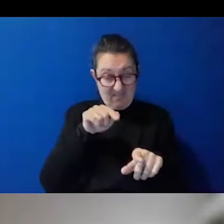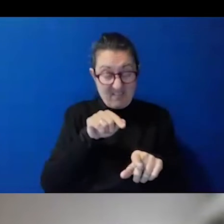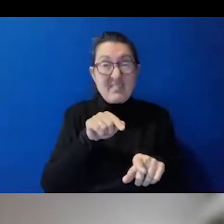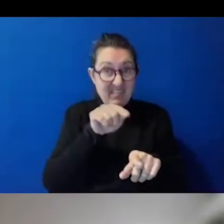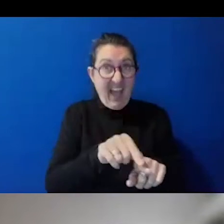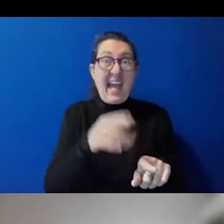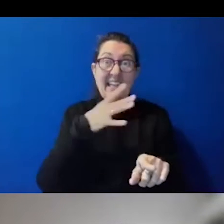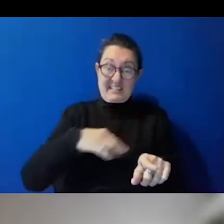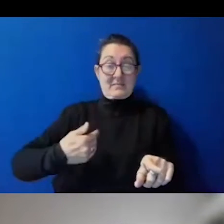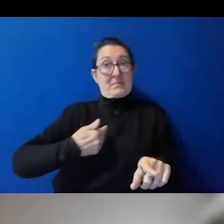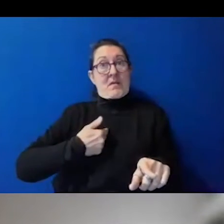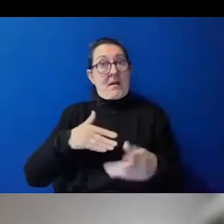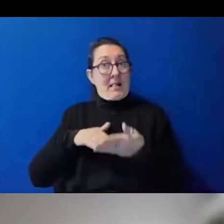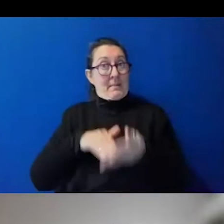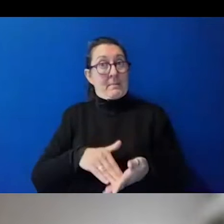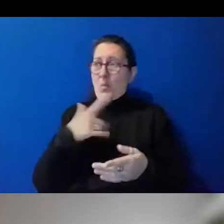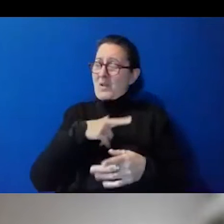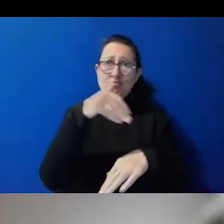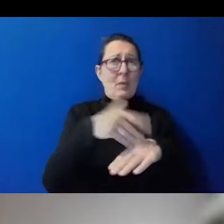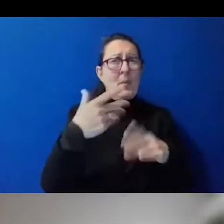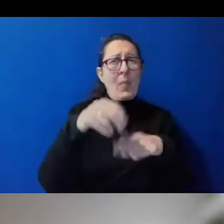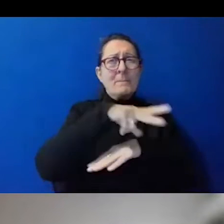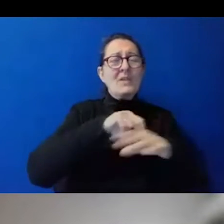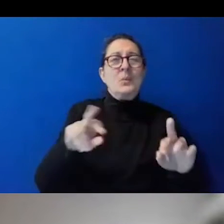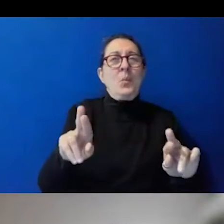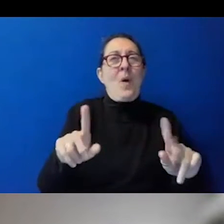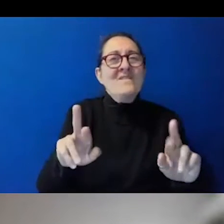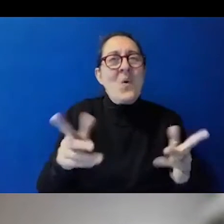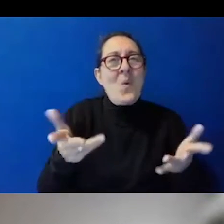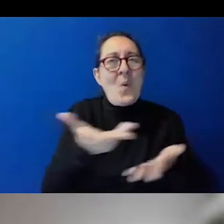trouble with the police in the first place I deal with the criminal law side but then I can